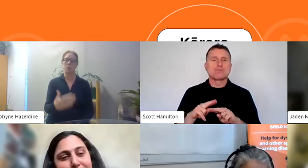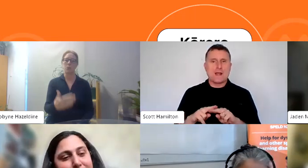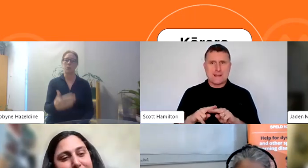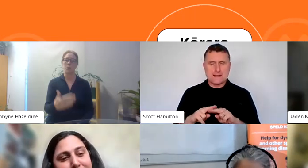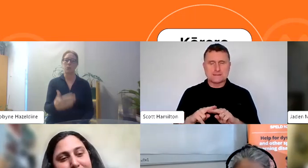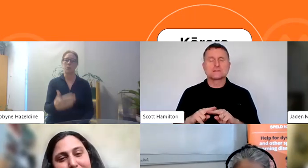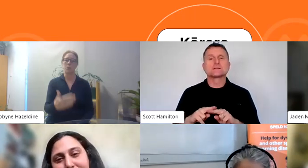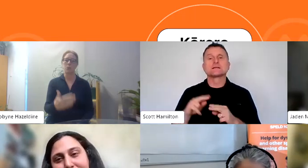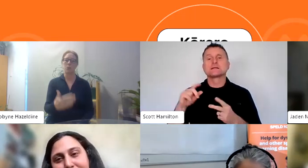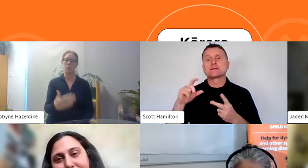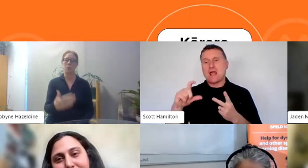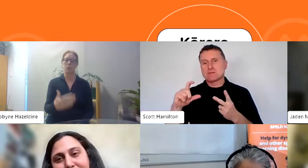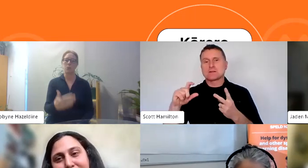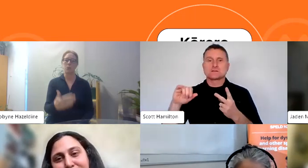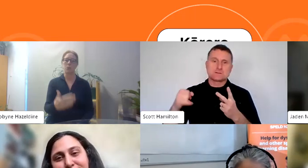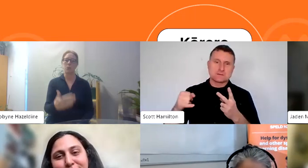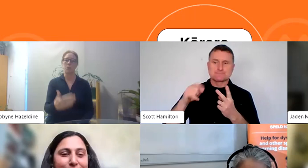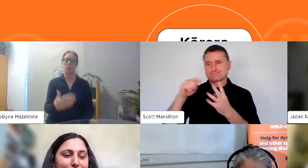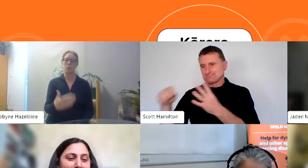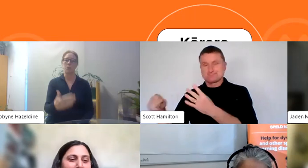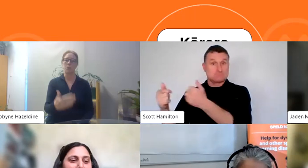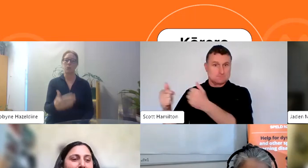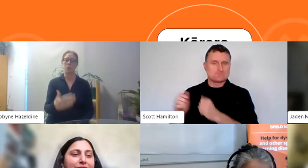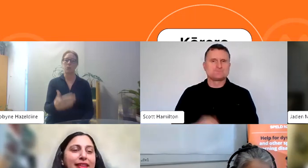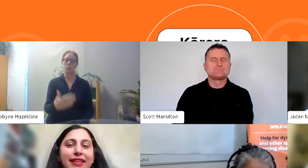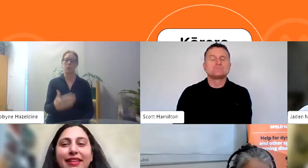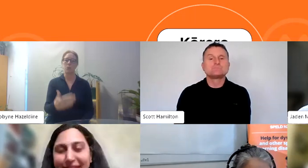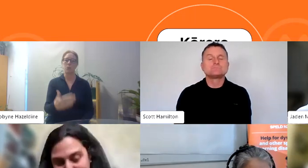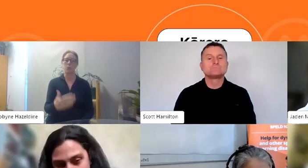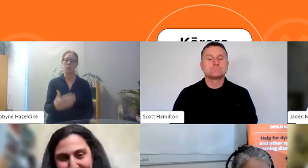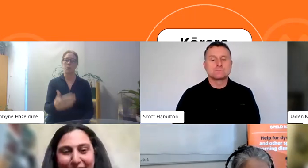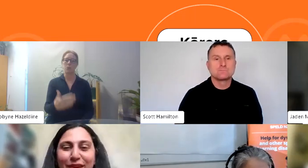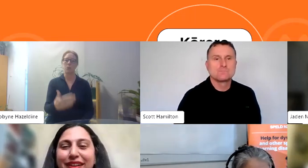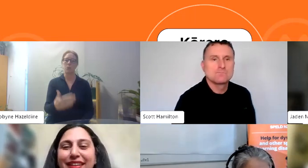Cathy, then Rachel. So Frian, do you want to go first? Kia ora,